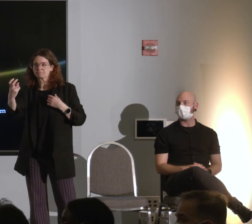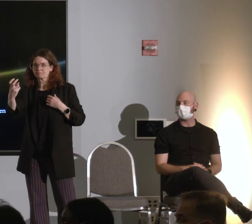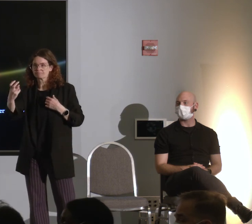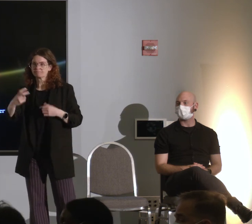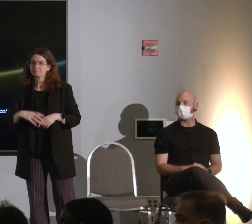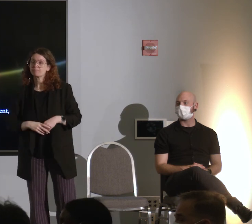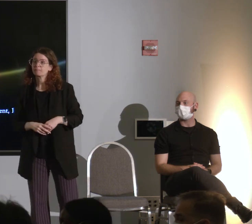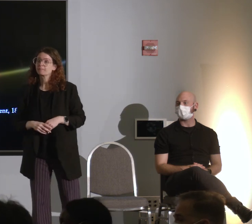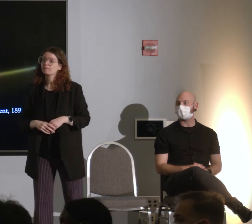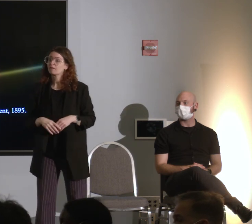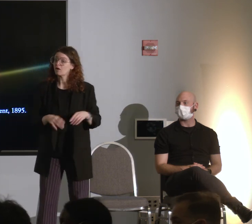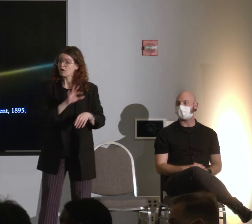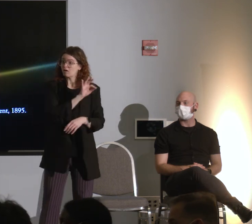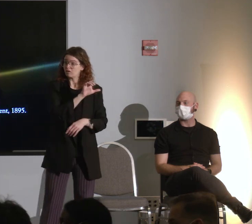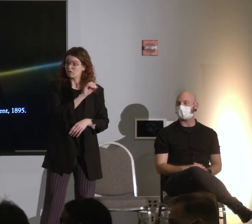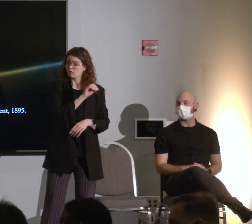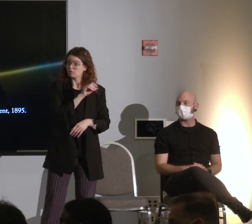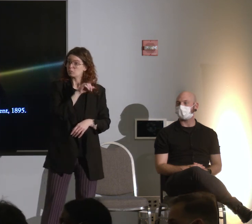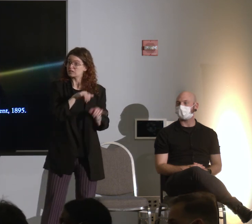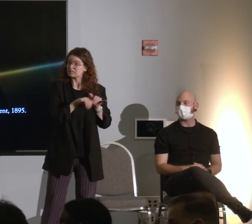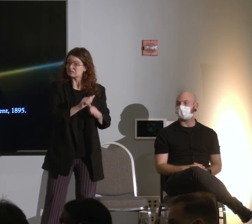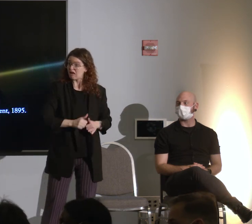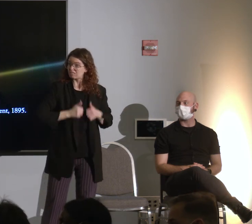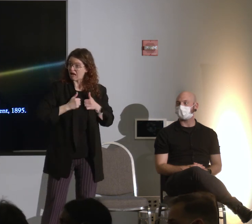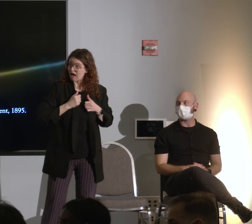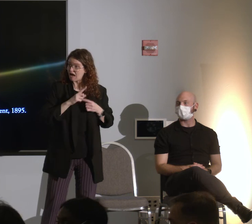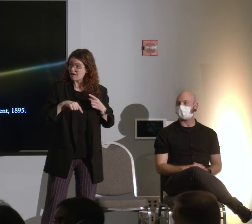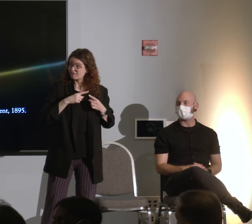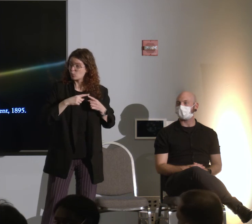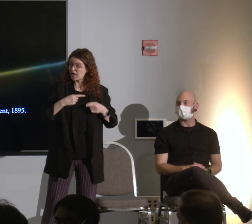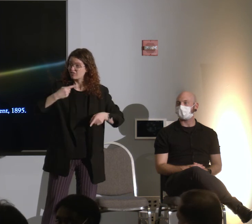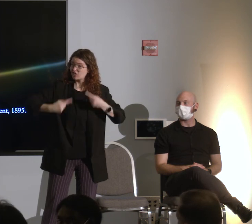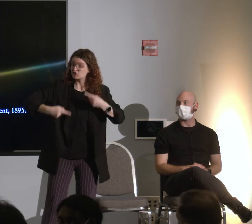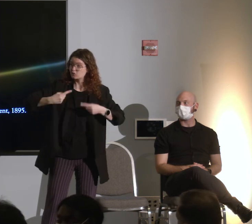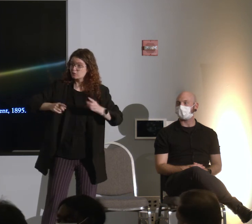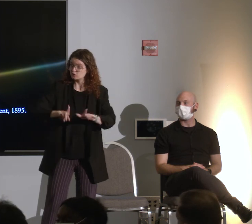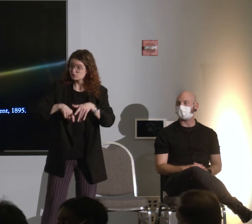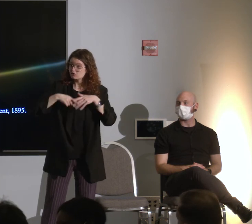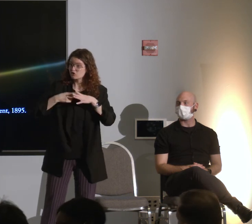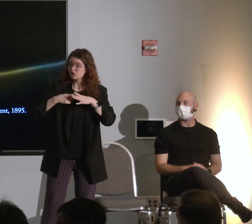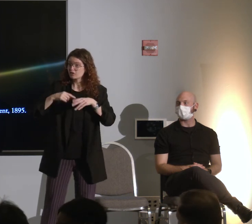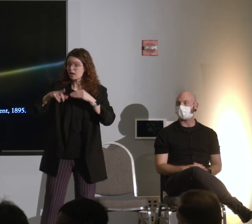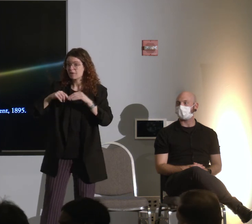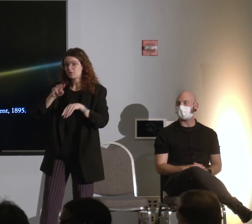Was Olmstead still alive when the dispute rose up about putting the Metropolitan Museum